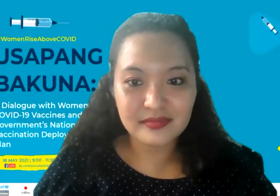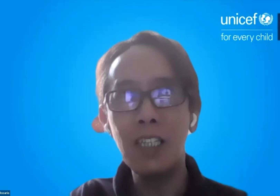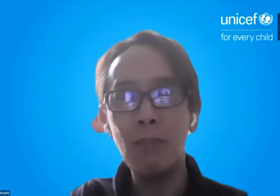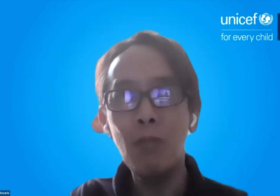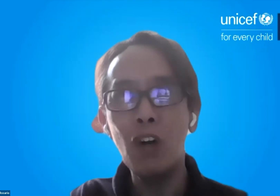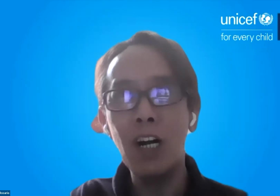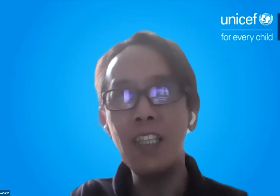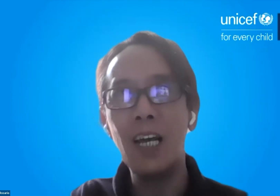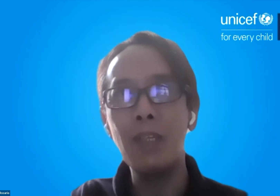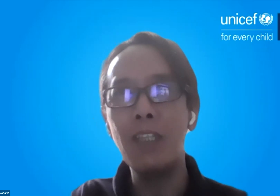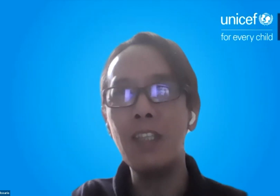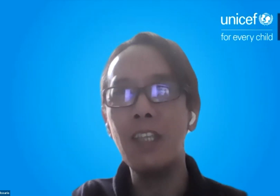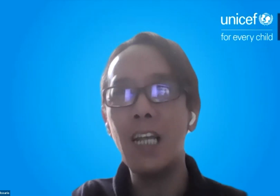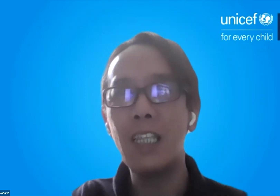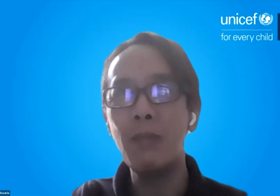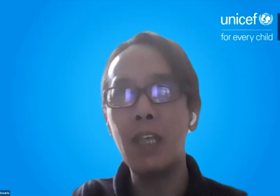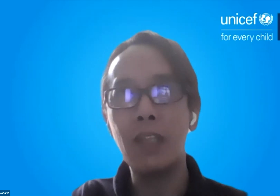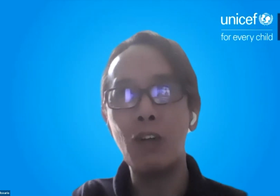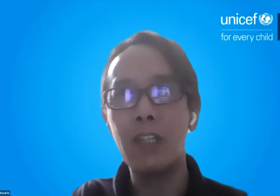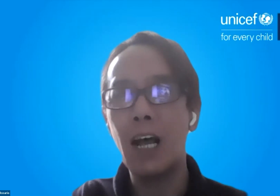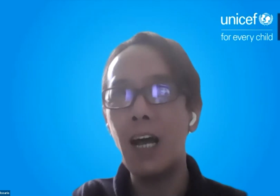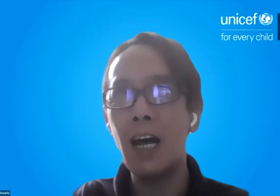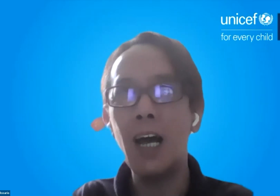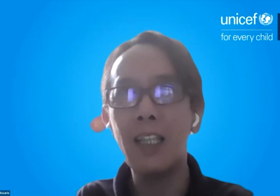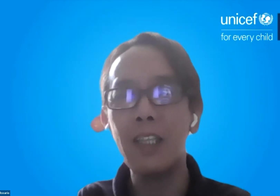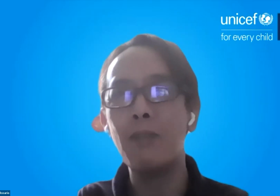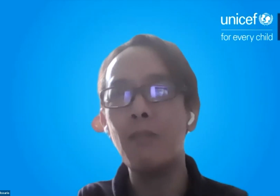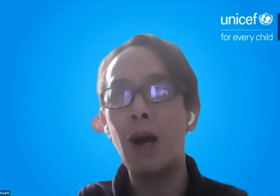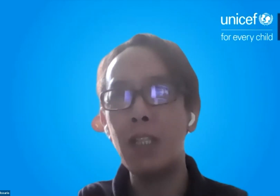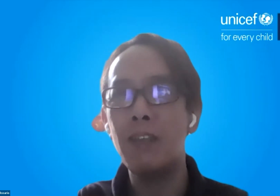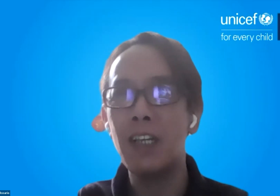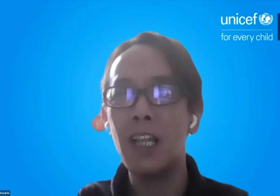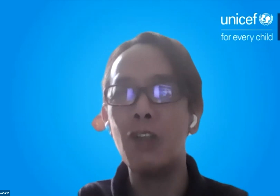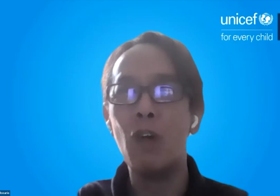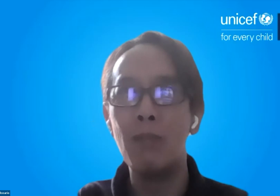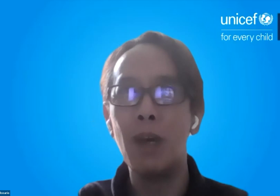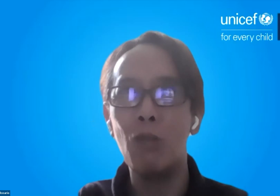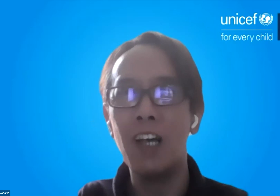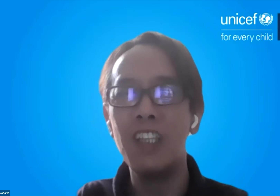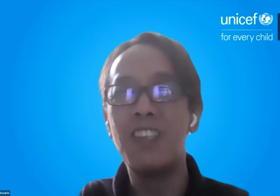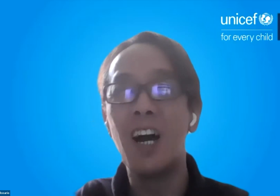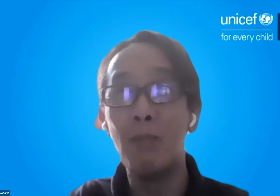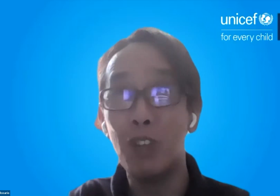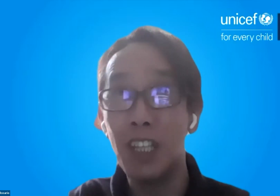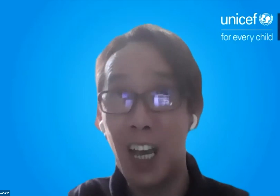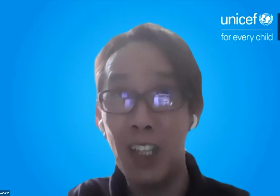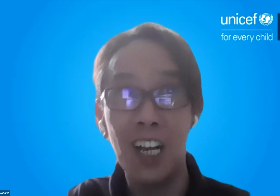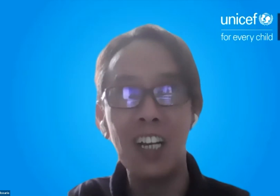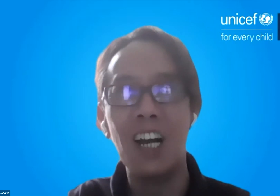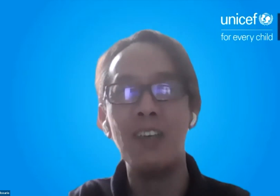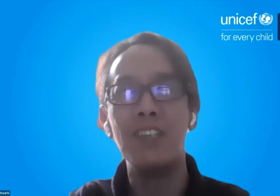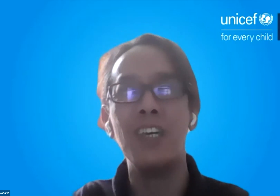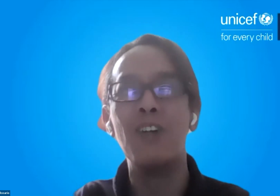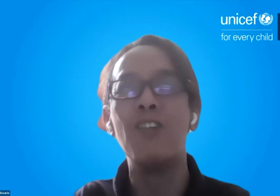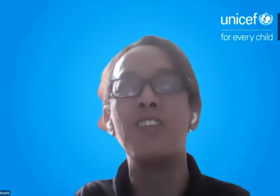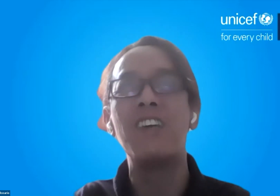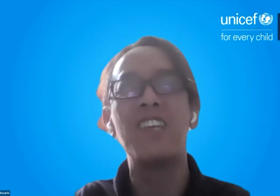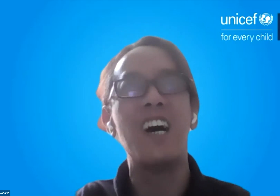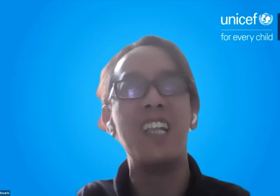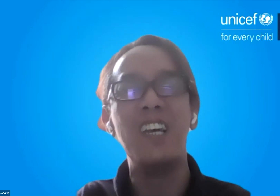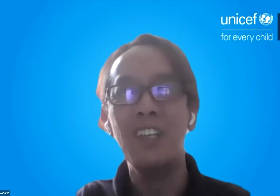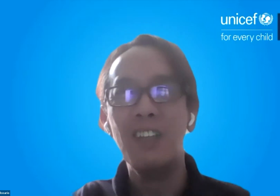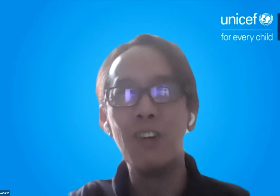Apologies as we cannot answer all of the questions one by one because we will have to stay here until 5pm if ever.